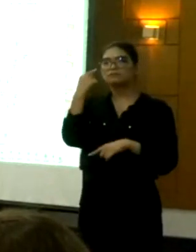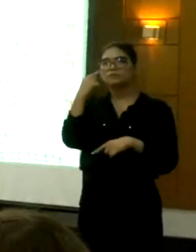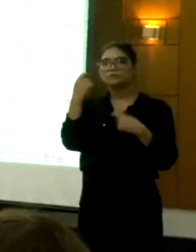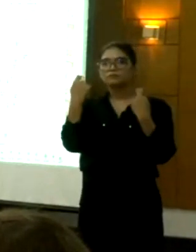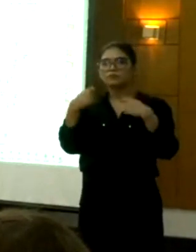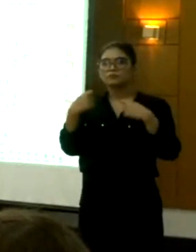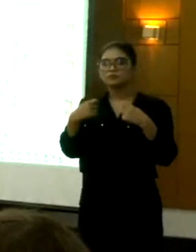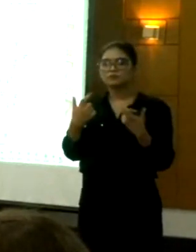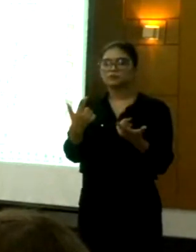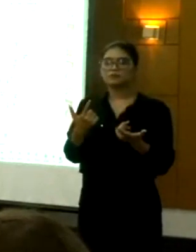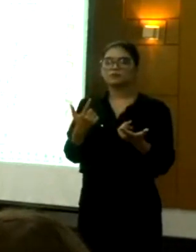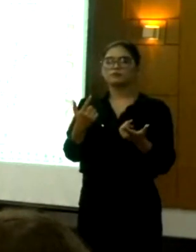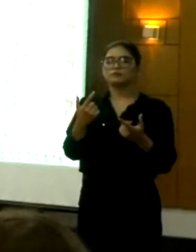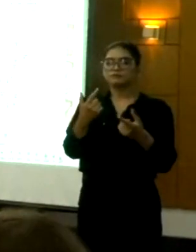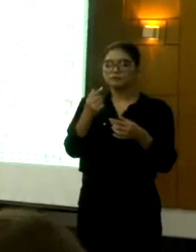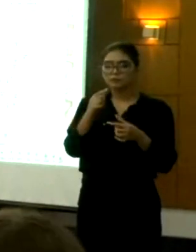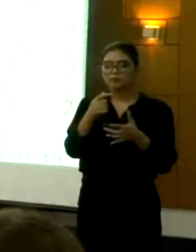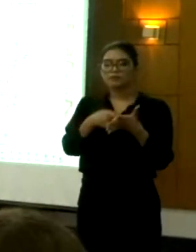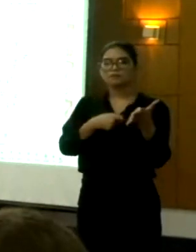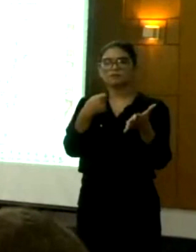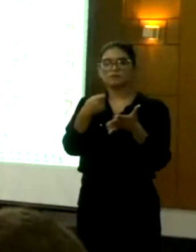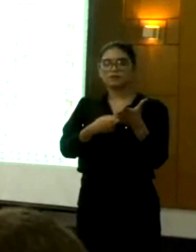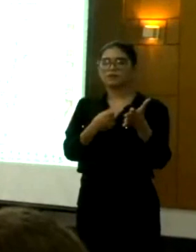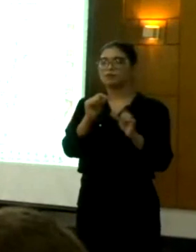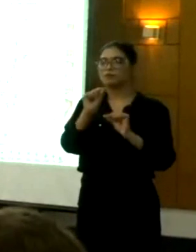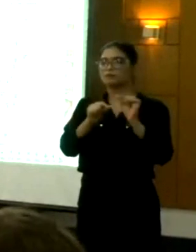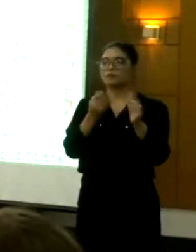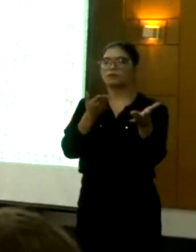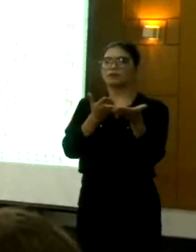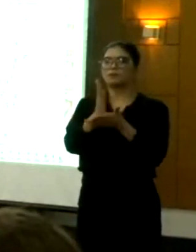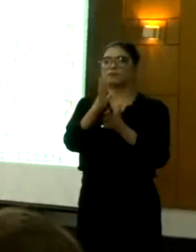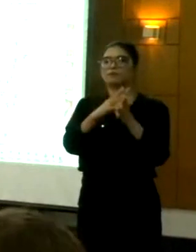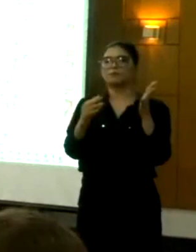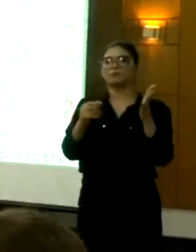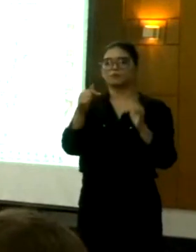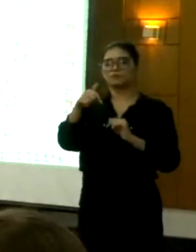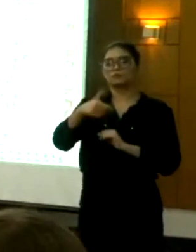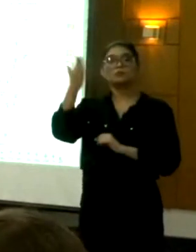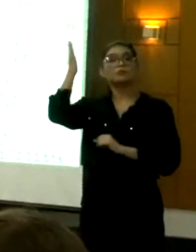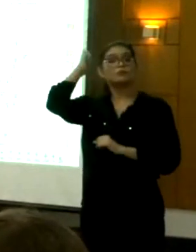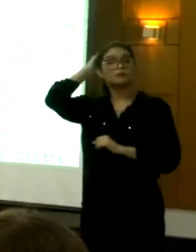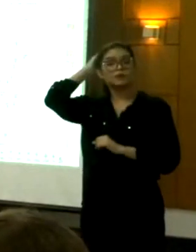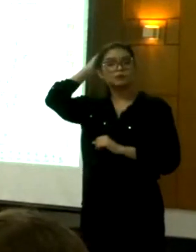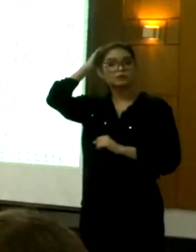, so we did this whole process of validation is for Pará sensually for Pará is